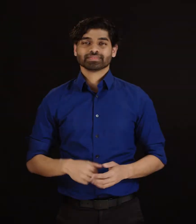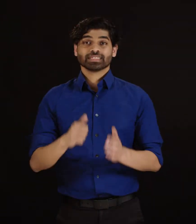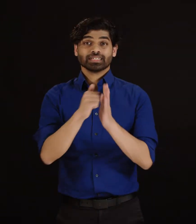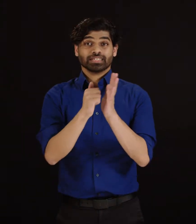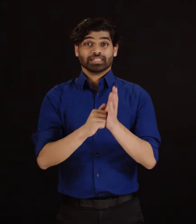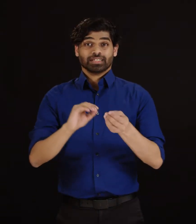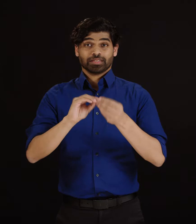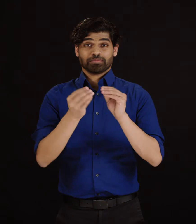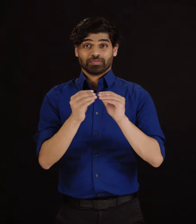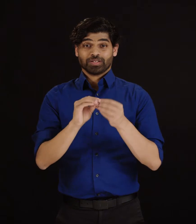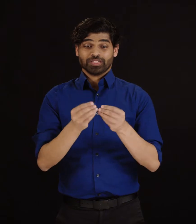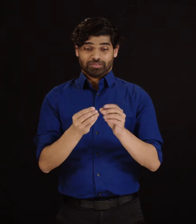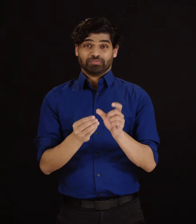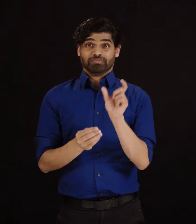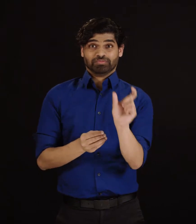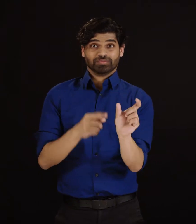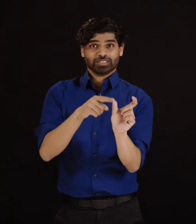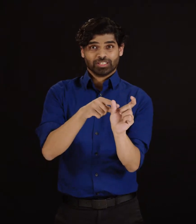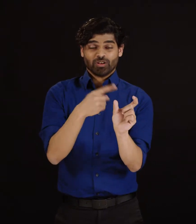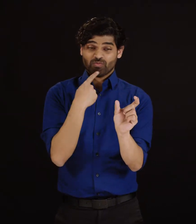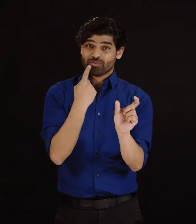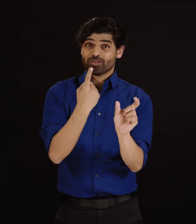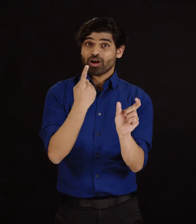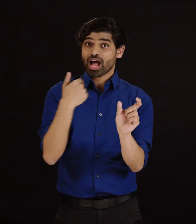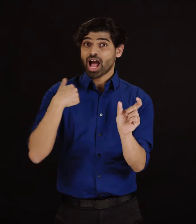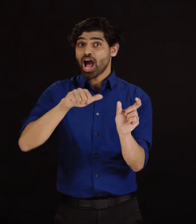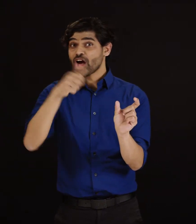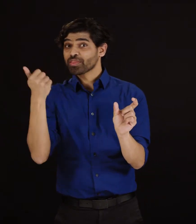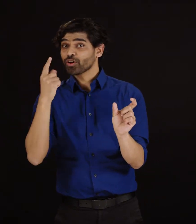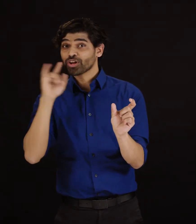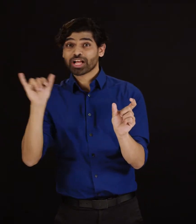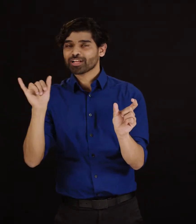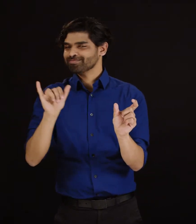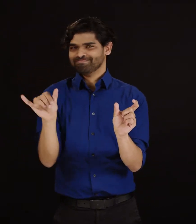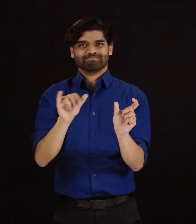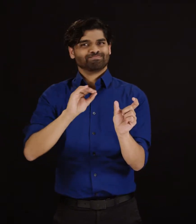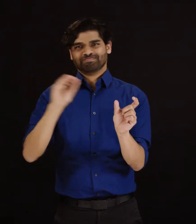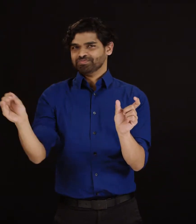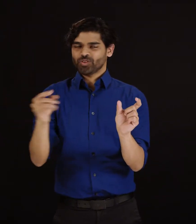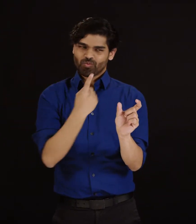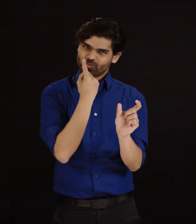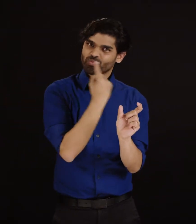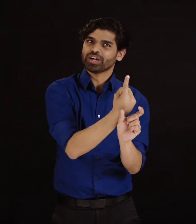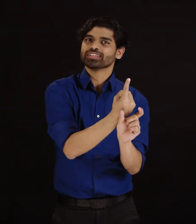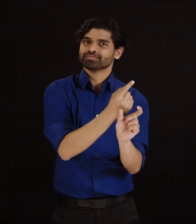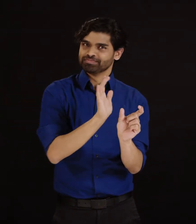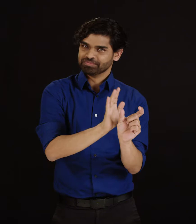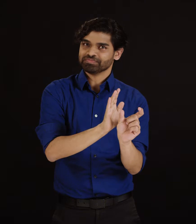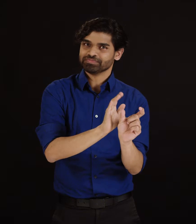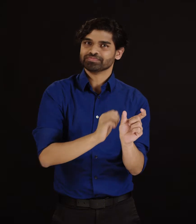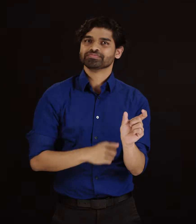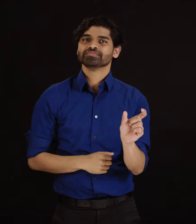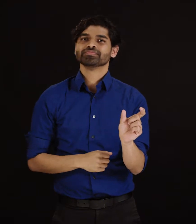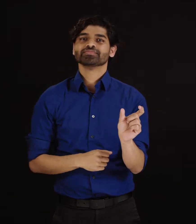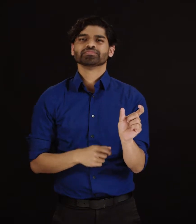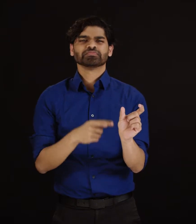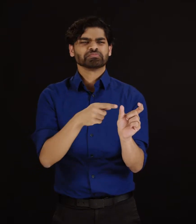An Account Number is a unique number that is assigned to a customer's account with their wireless service provider and